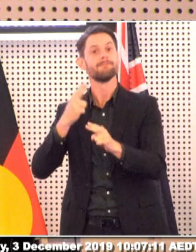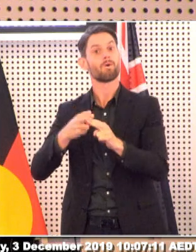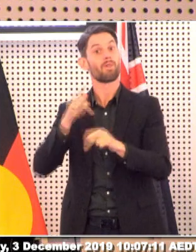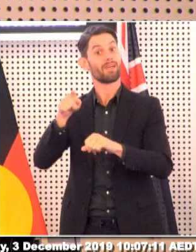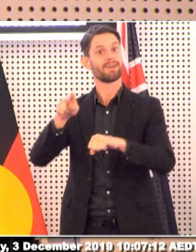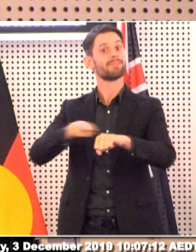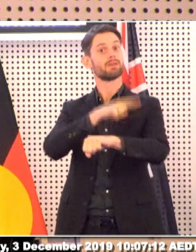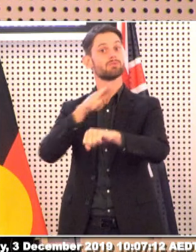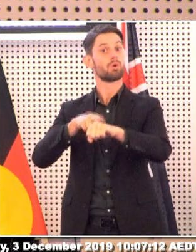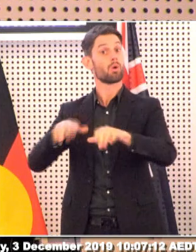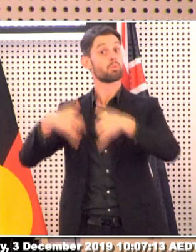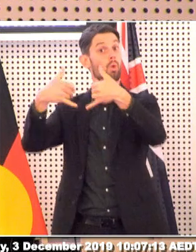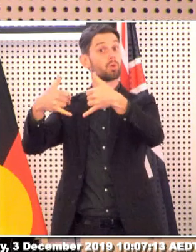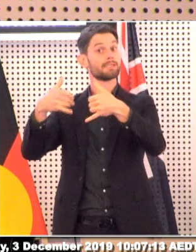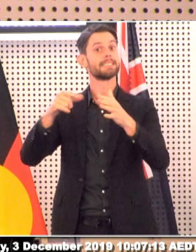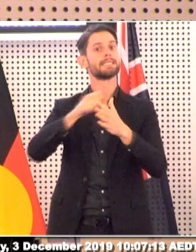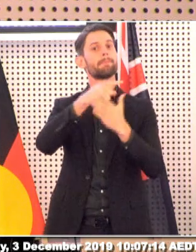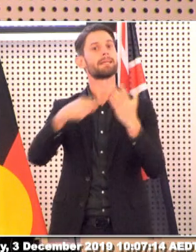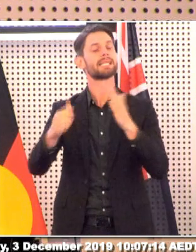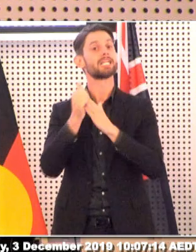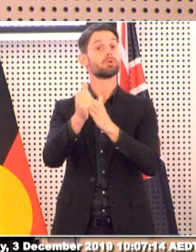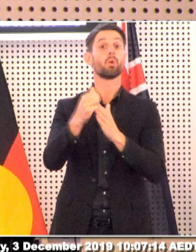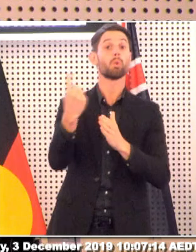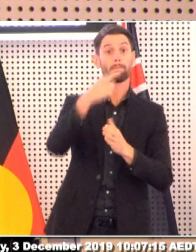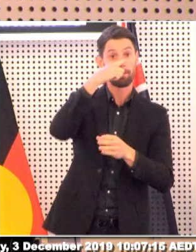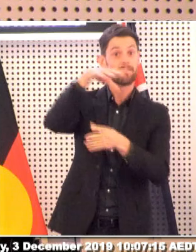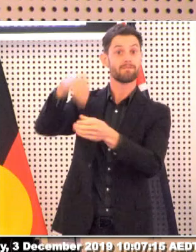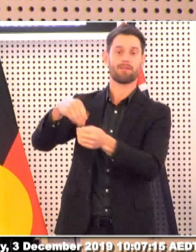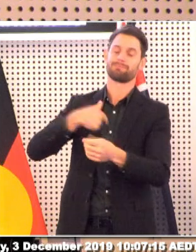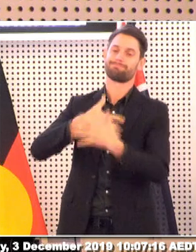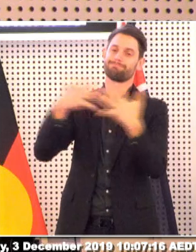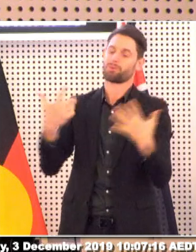Leadership and I wish all involved in the awards the very best.